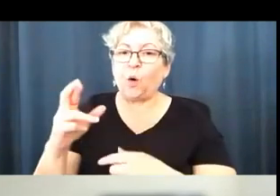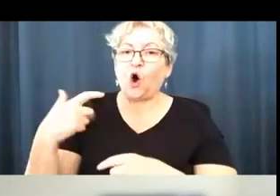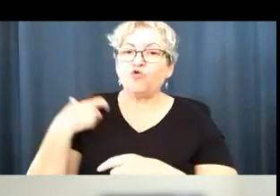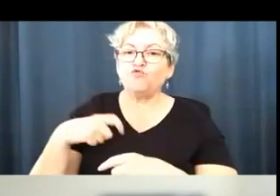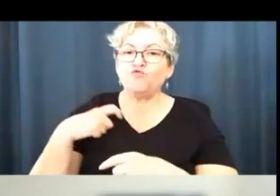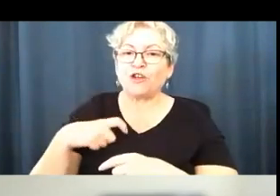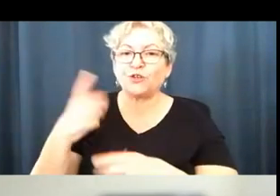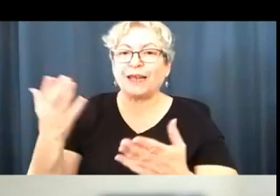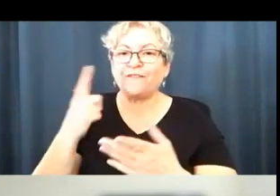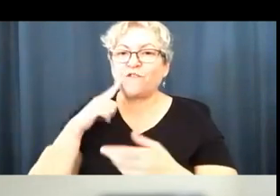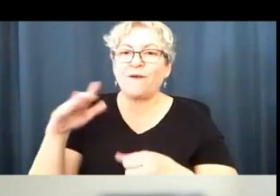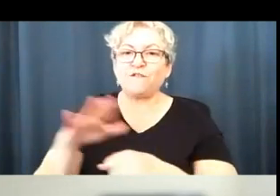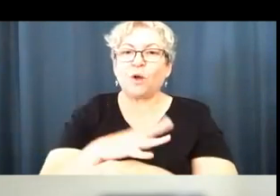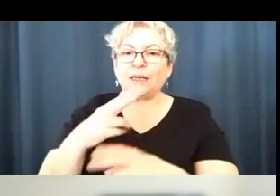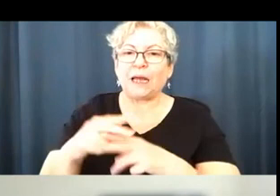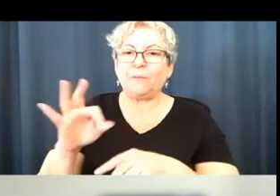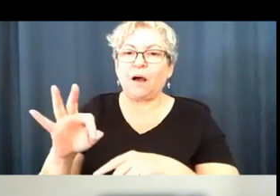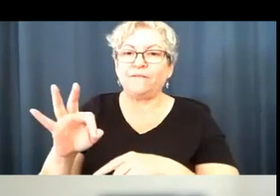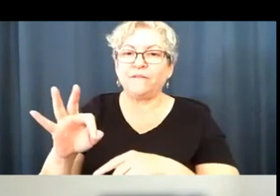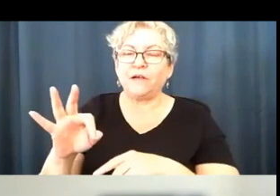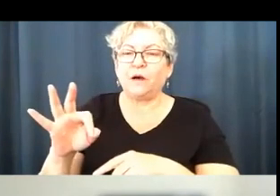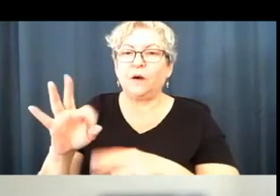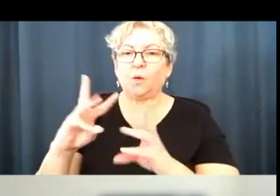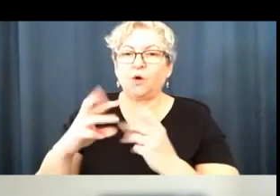of workshop, versus register here?